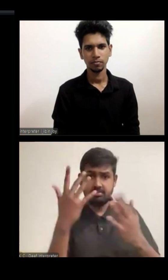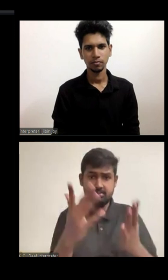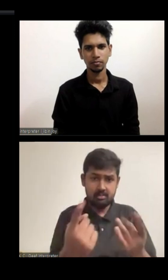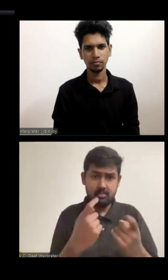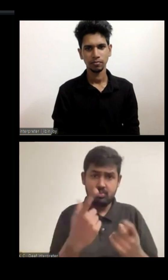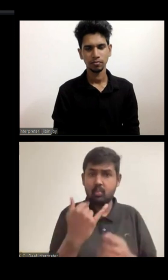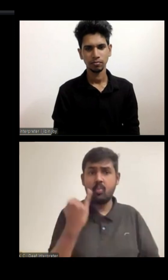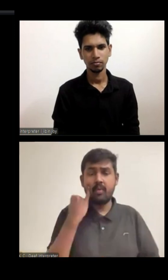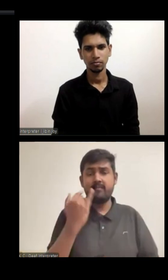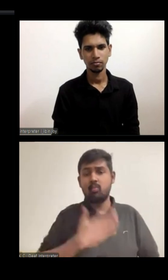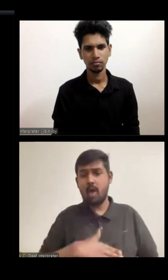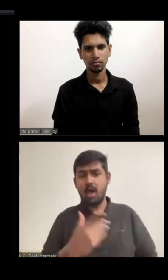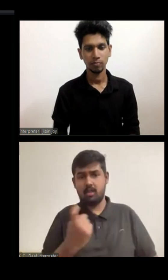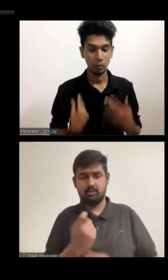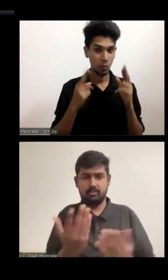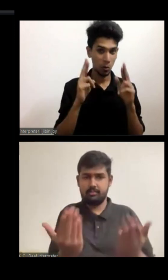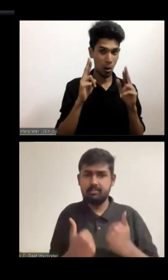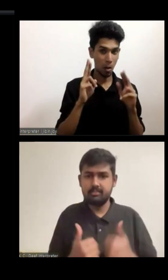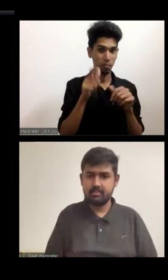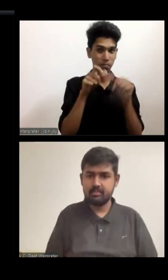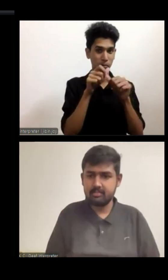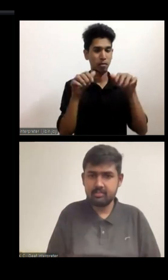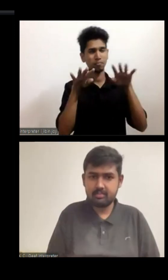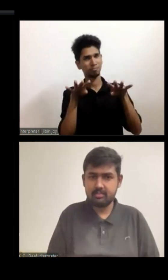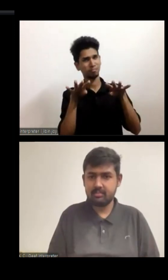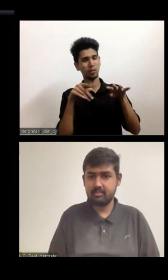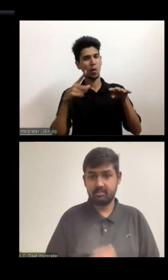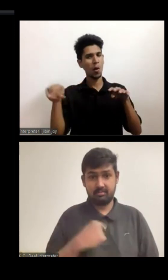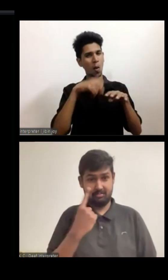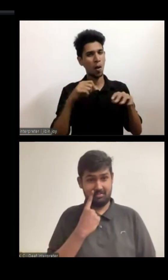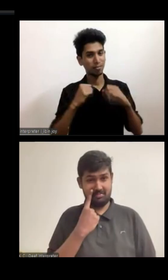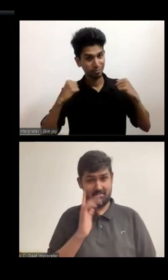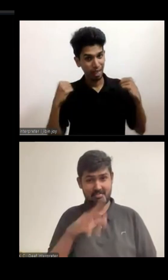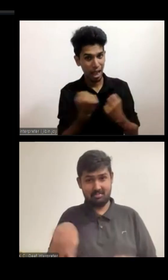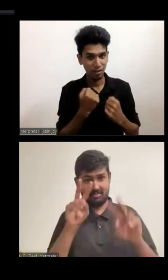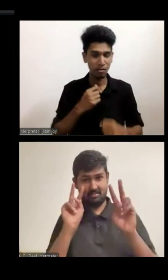I hope our audience is very active and they will ask so many questions from my panelist.